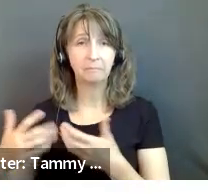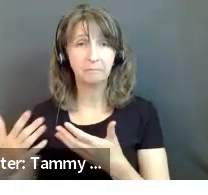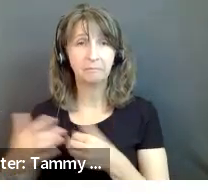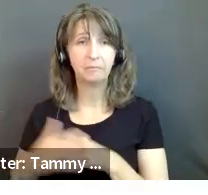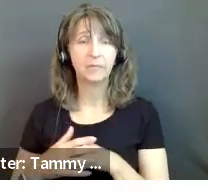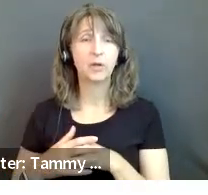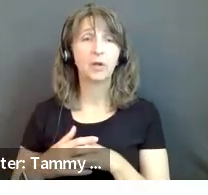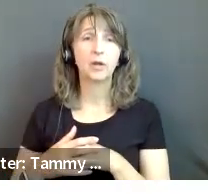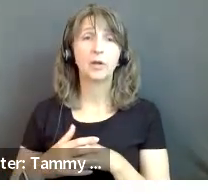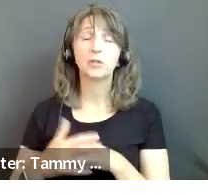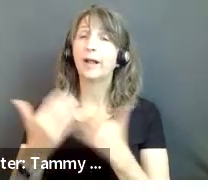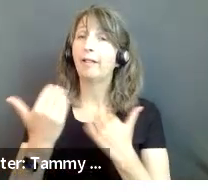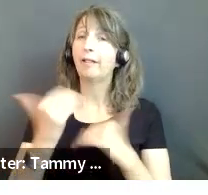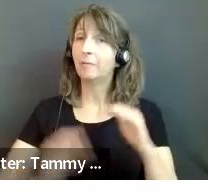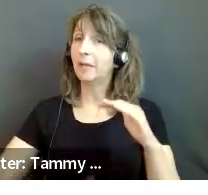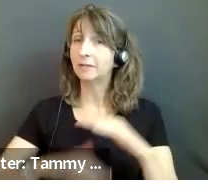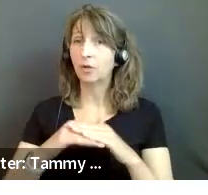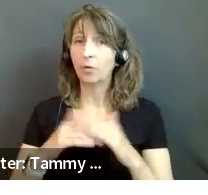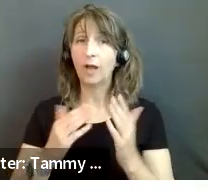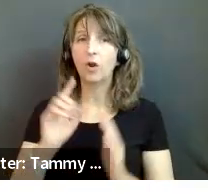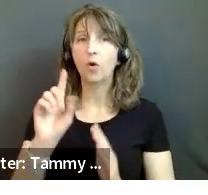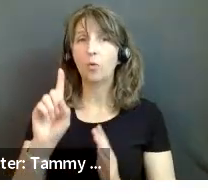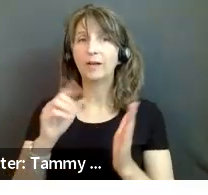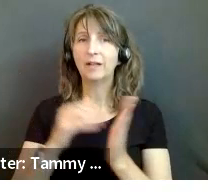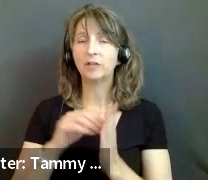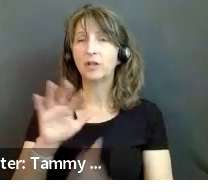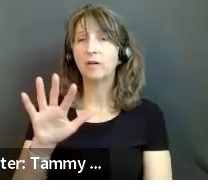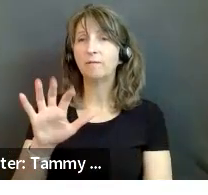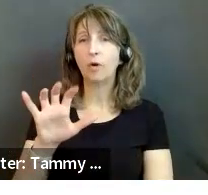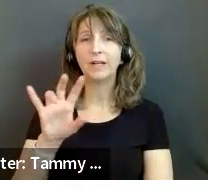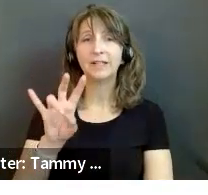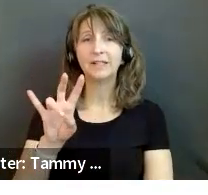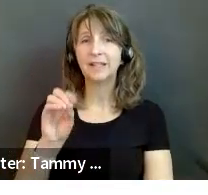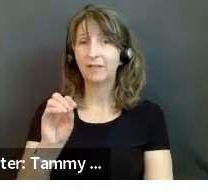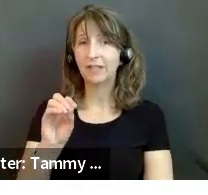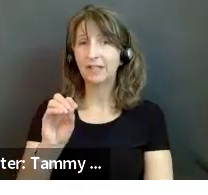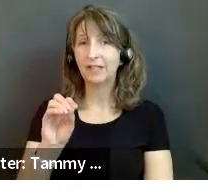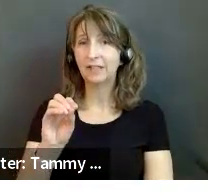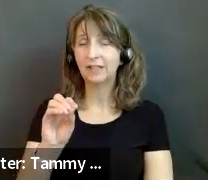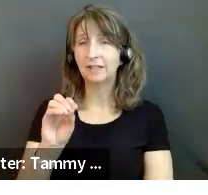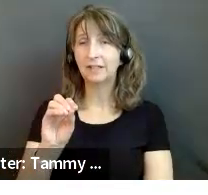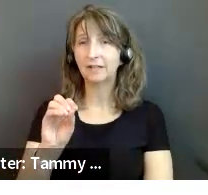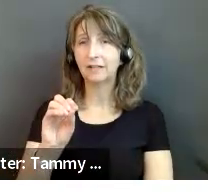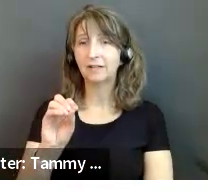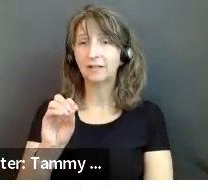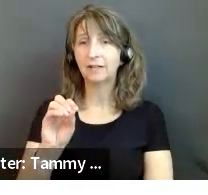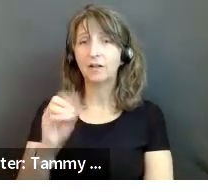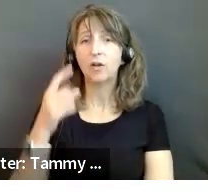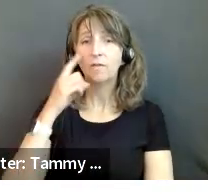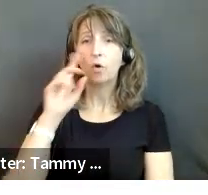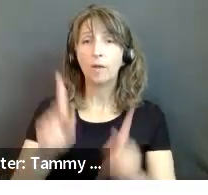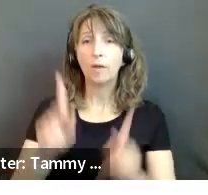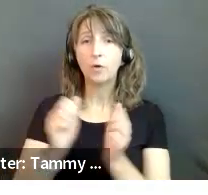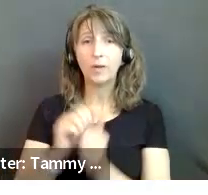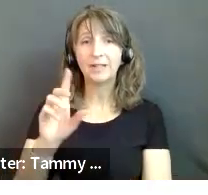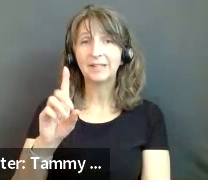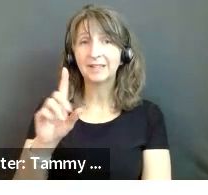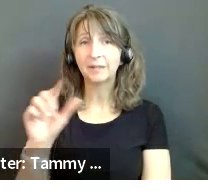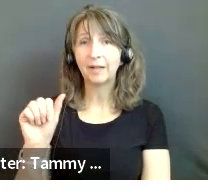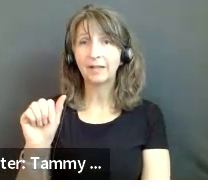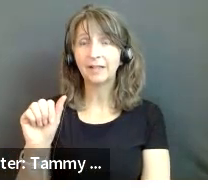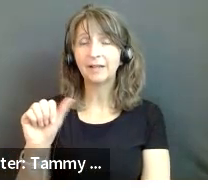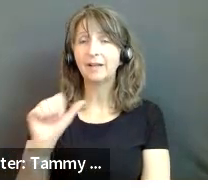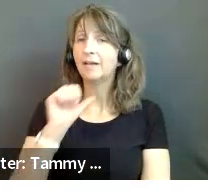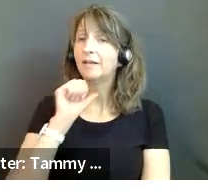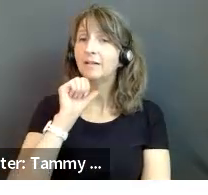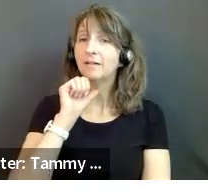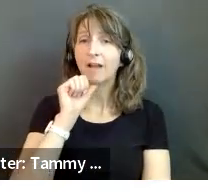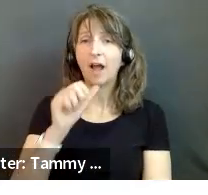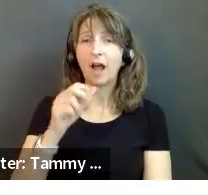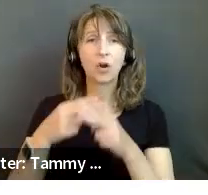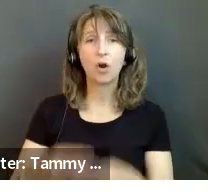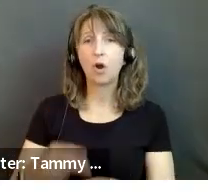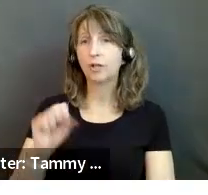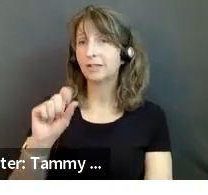So the threshold for these is $1,470 for people with disabilities who are not considered statutory blind.